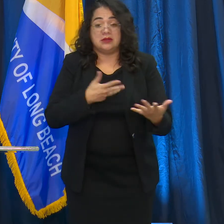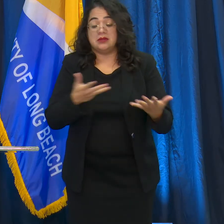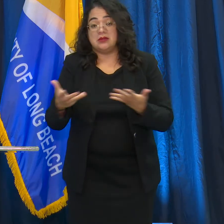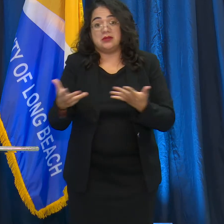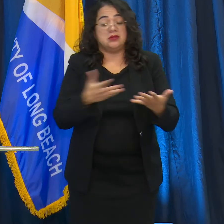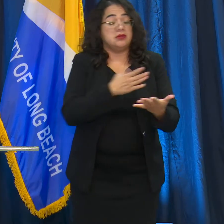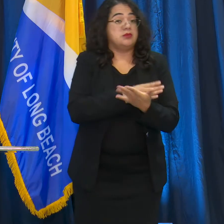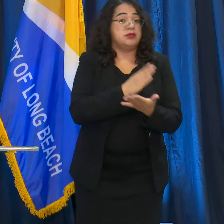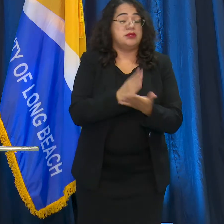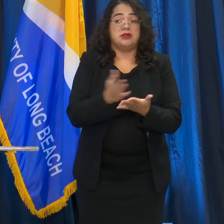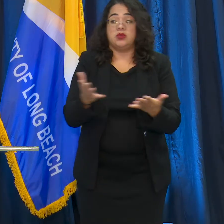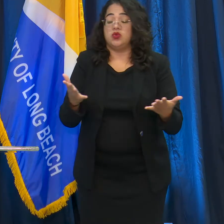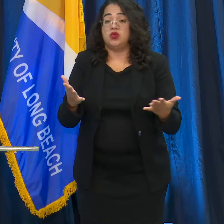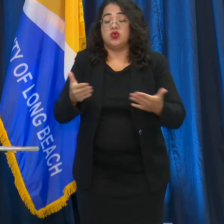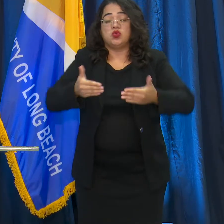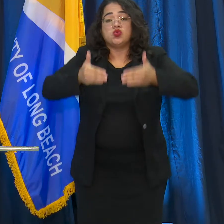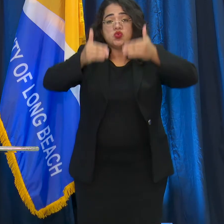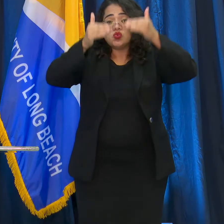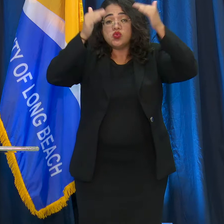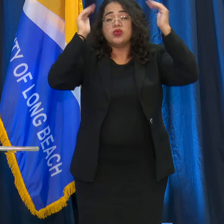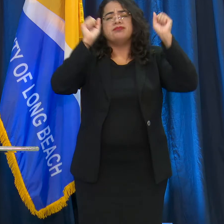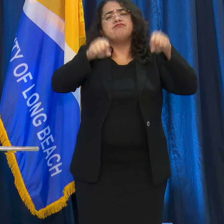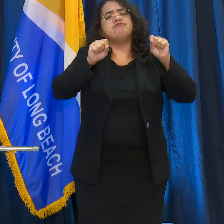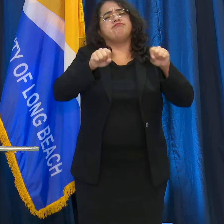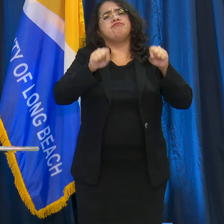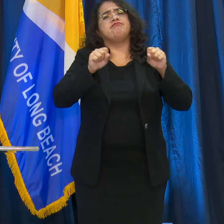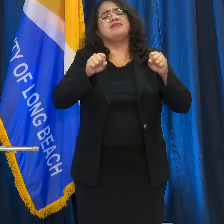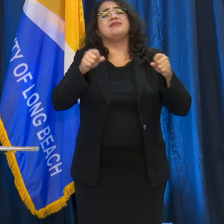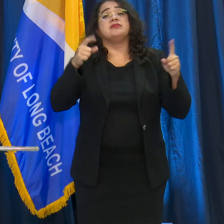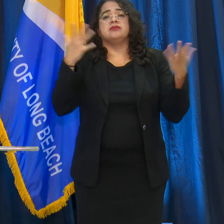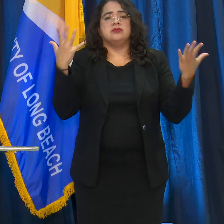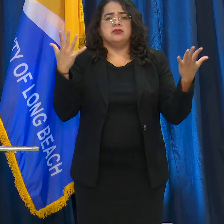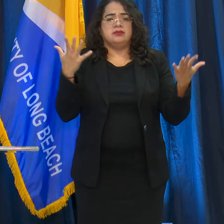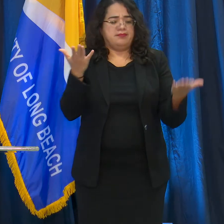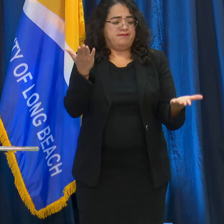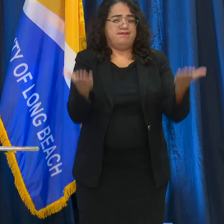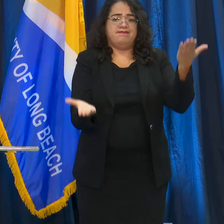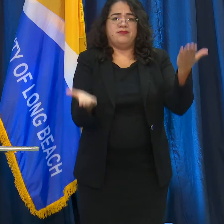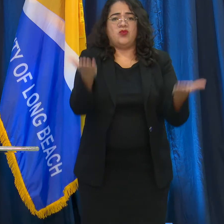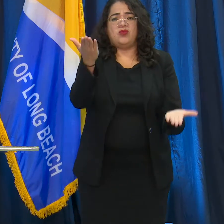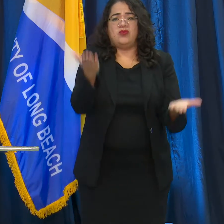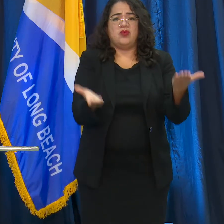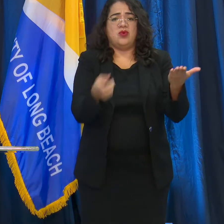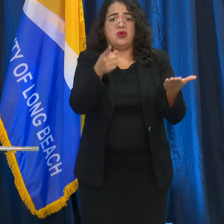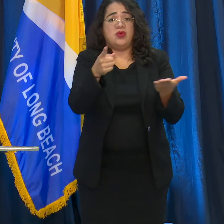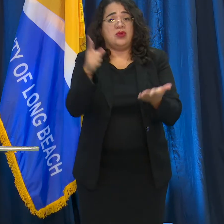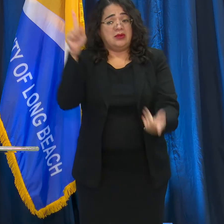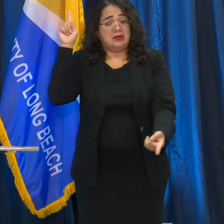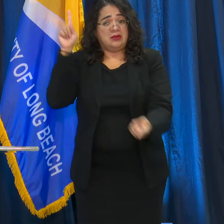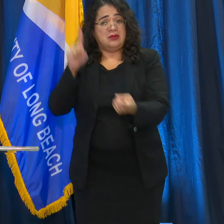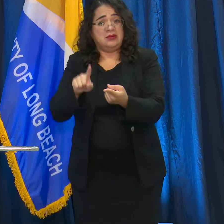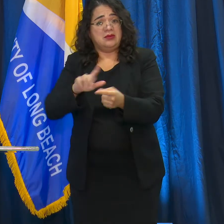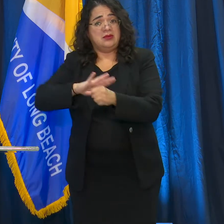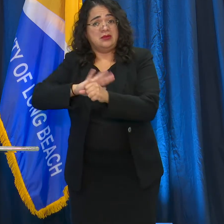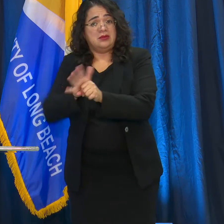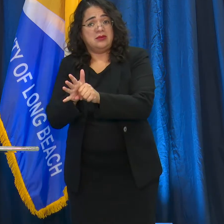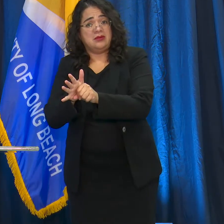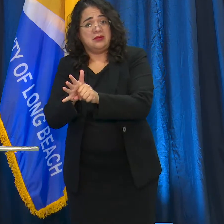Before we can even think about opening though, we must slow the spread of COVID-19 and we must all do our part and use our tools to fight the virus.